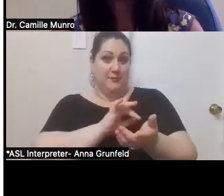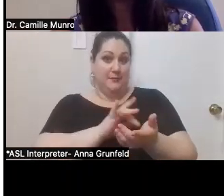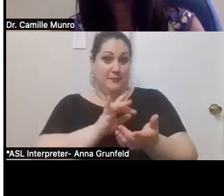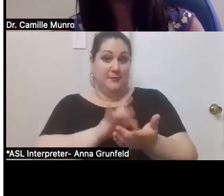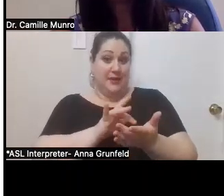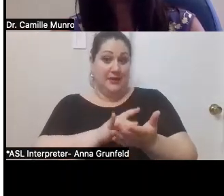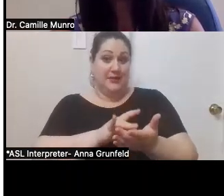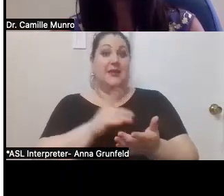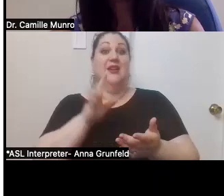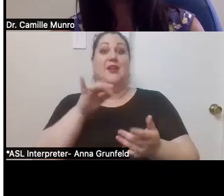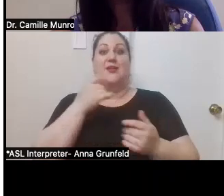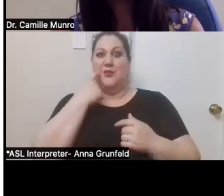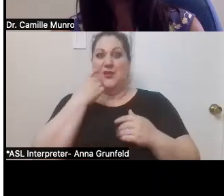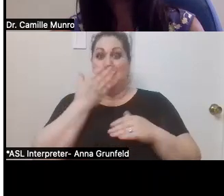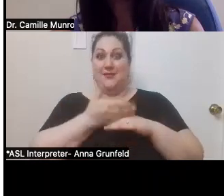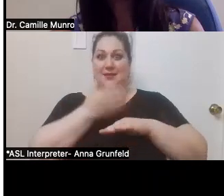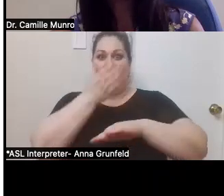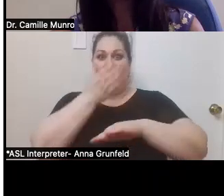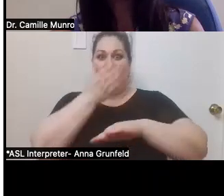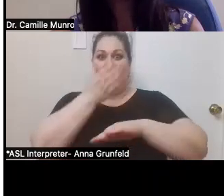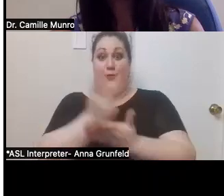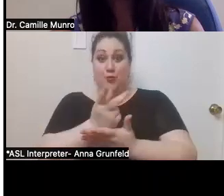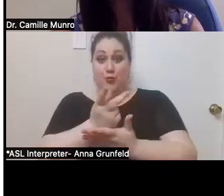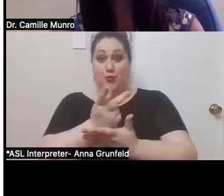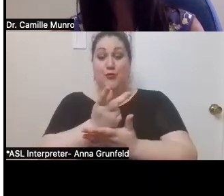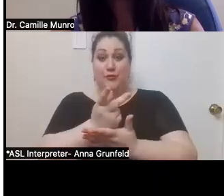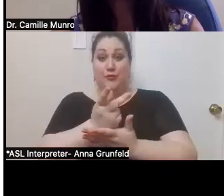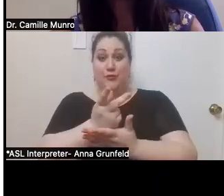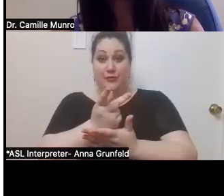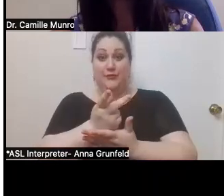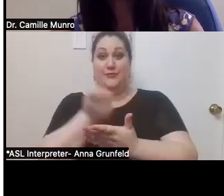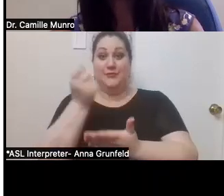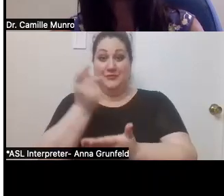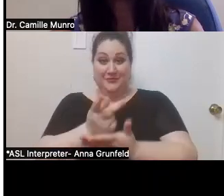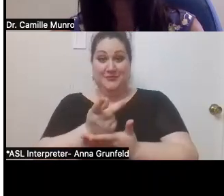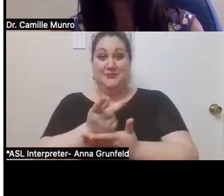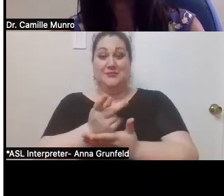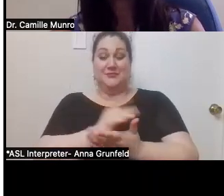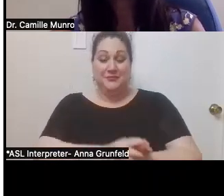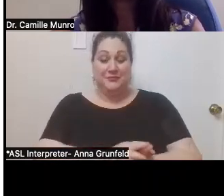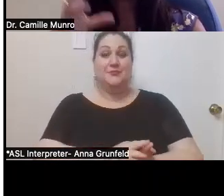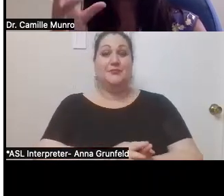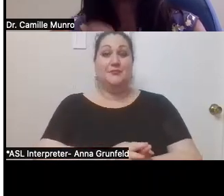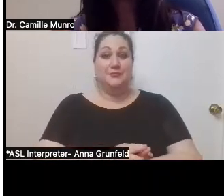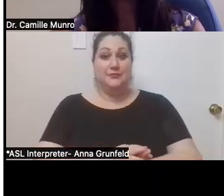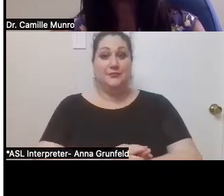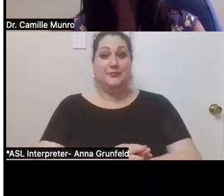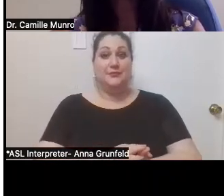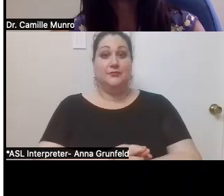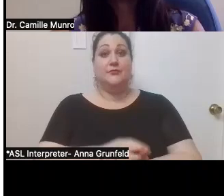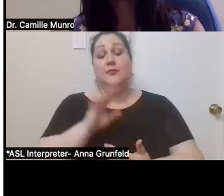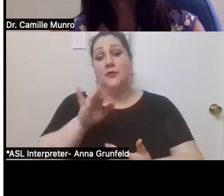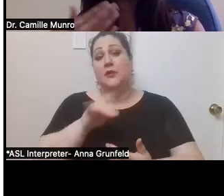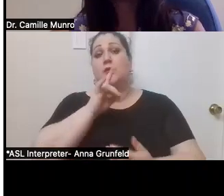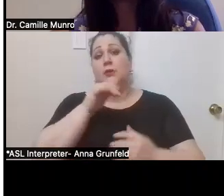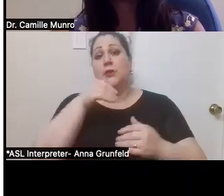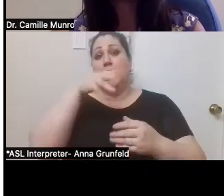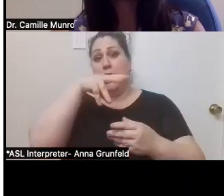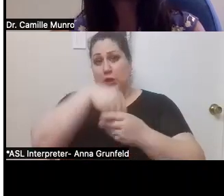And that basically included the process of how a physician